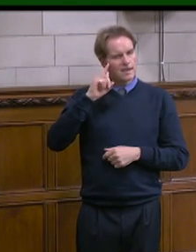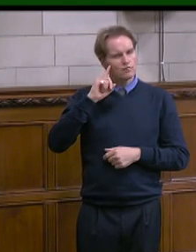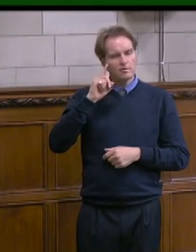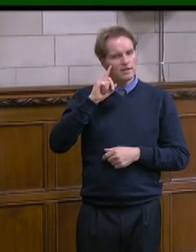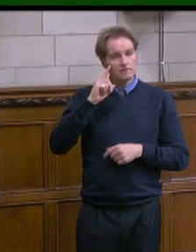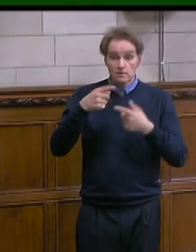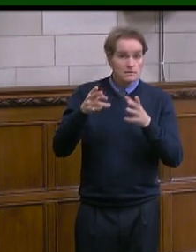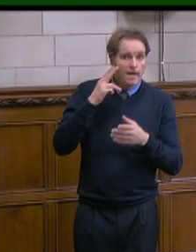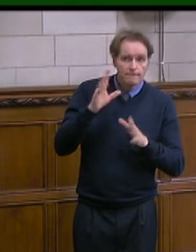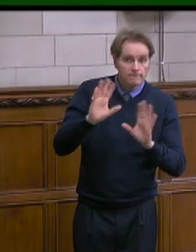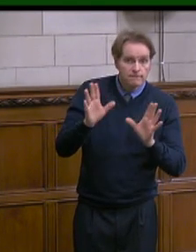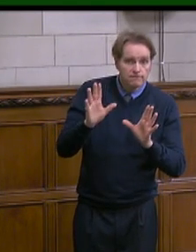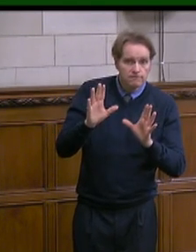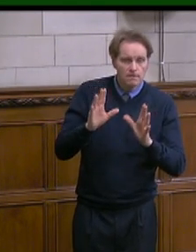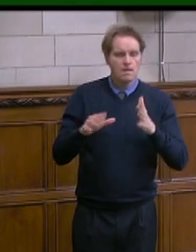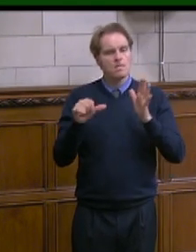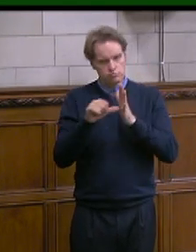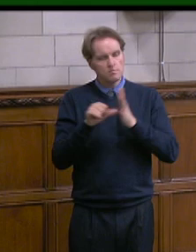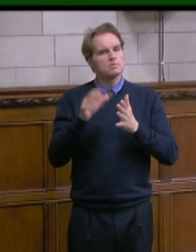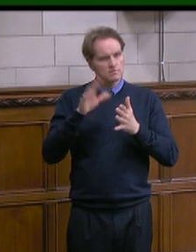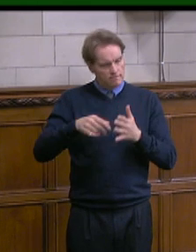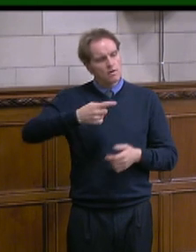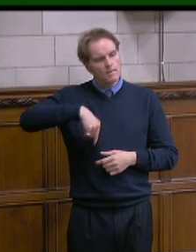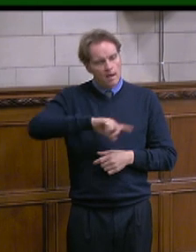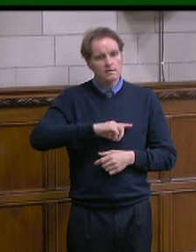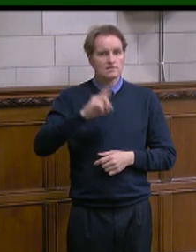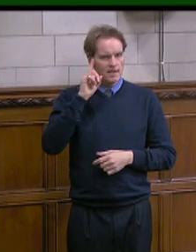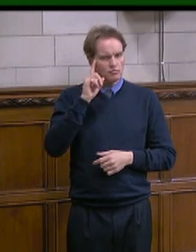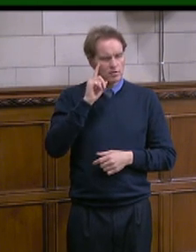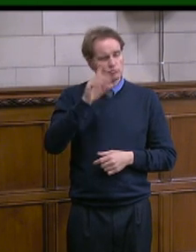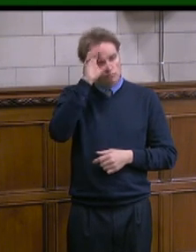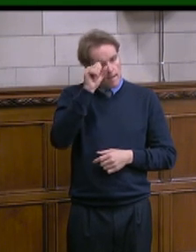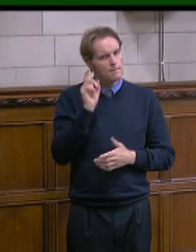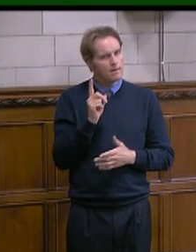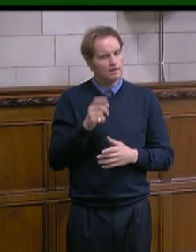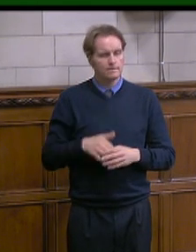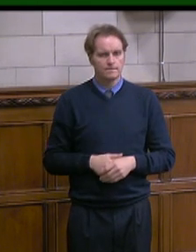which is an important point to remember. I thank the hon.